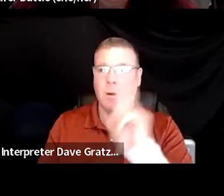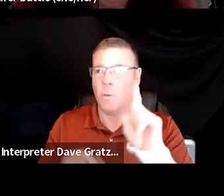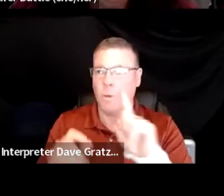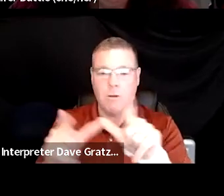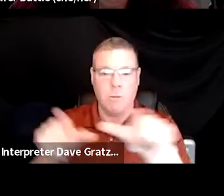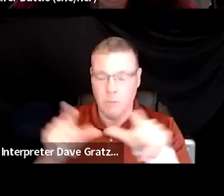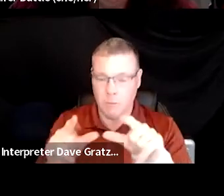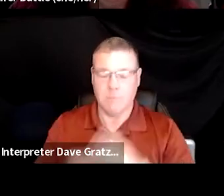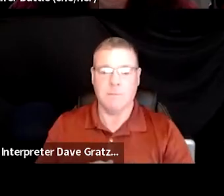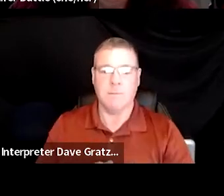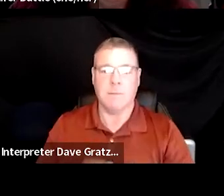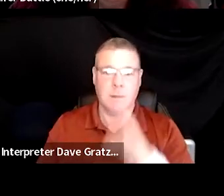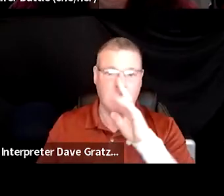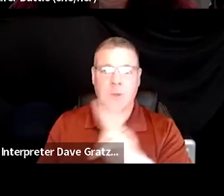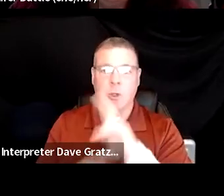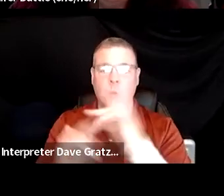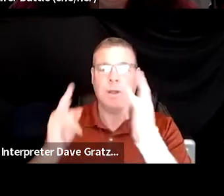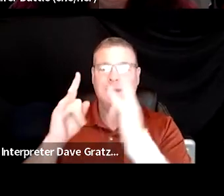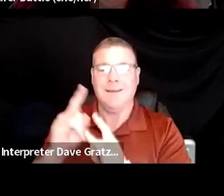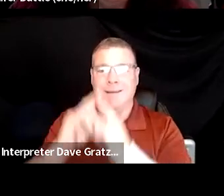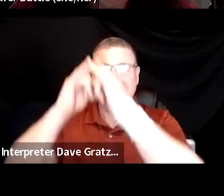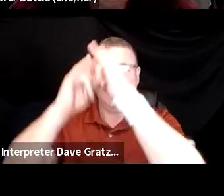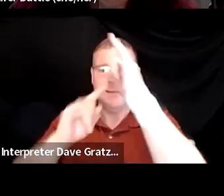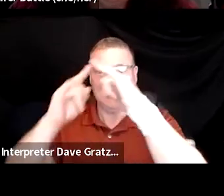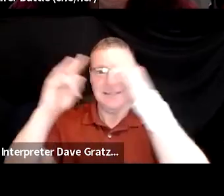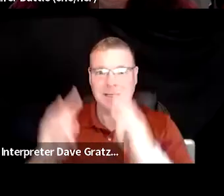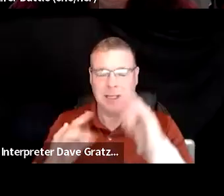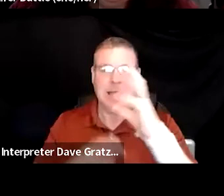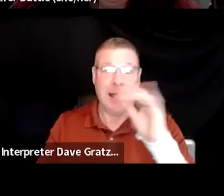Will it be using towers? And is that already figured out?